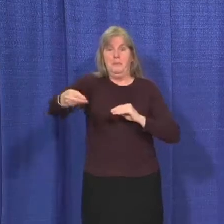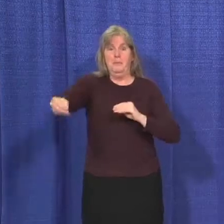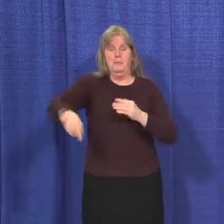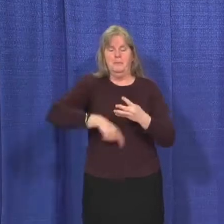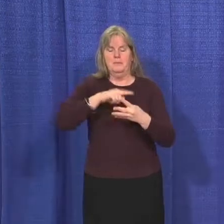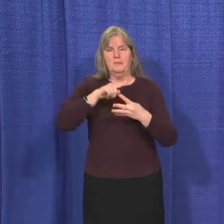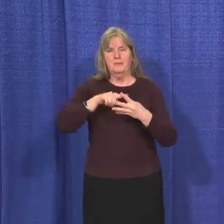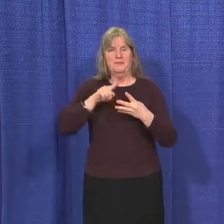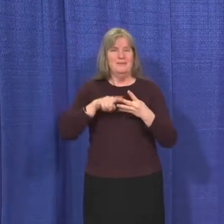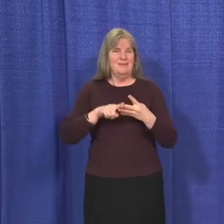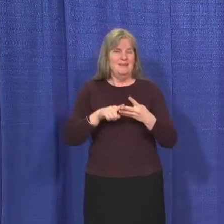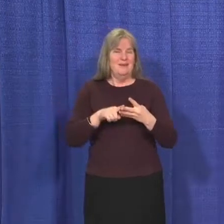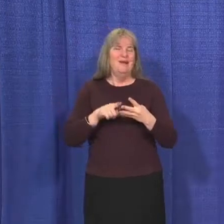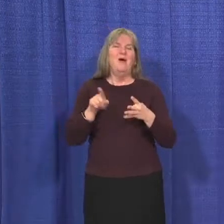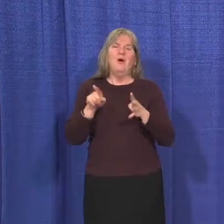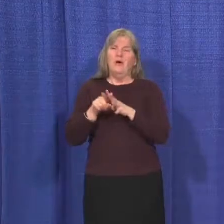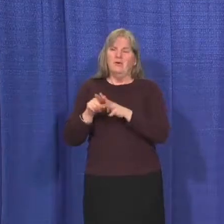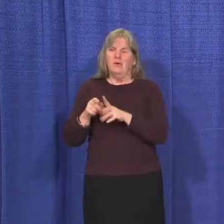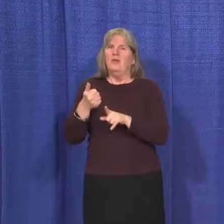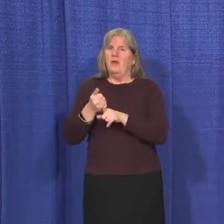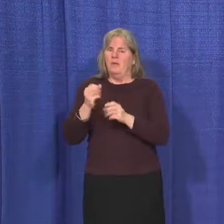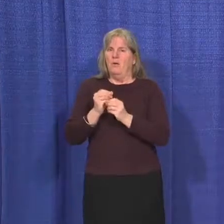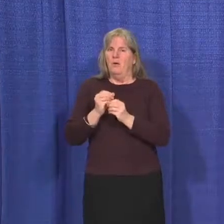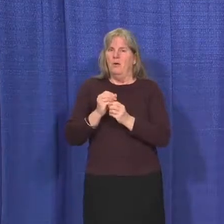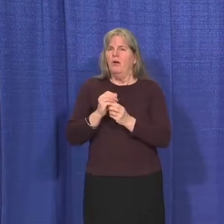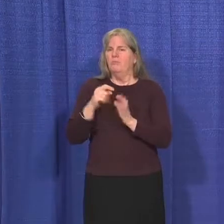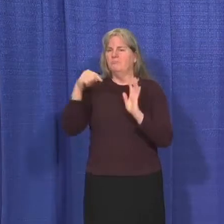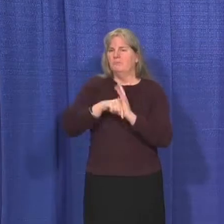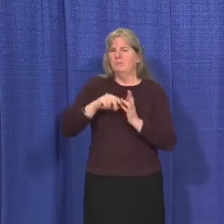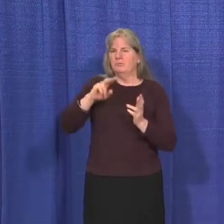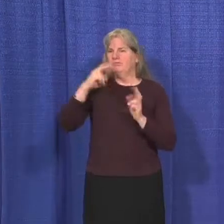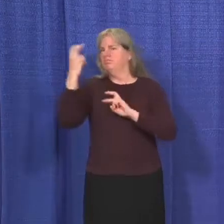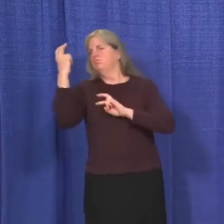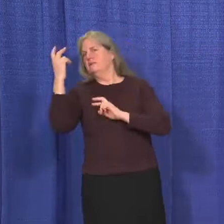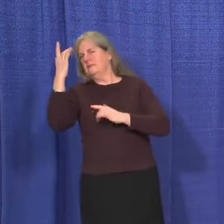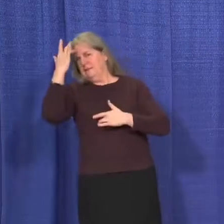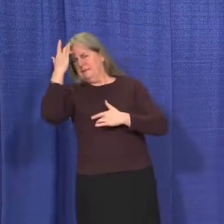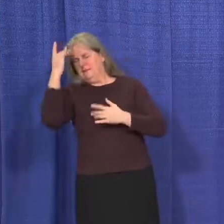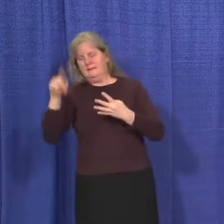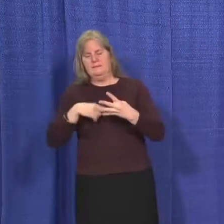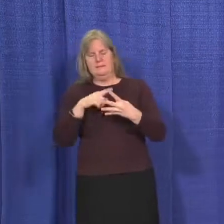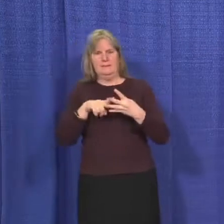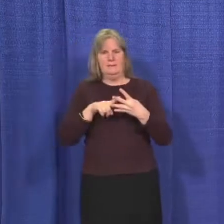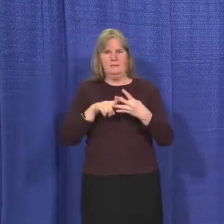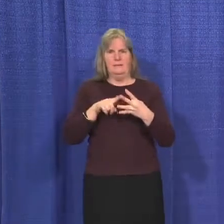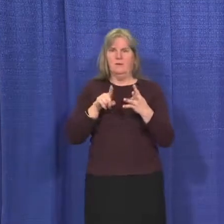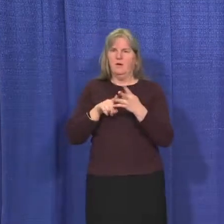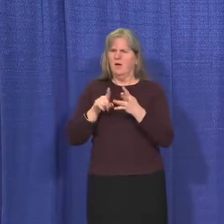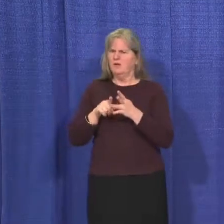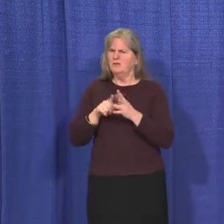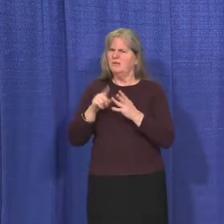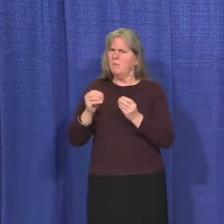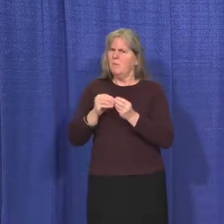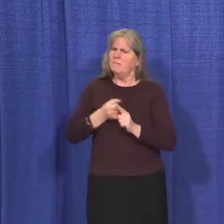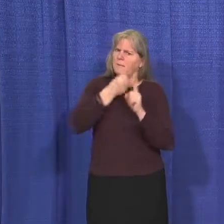person to another. It is now clear they cause more severe illness. They have much more affinity for